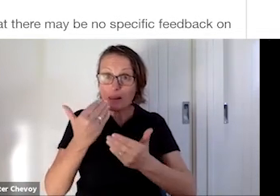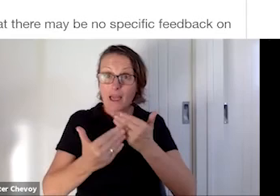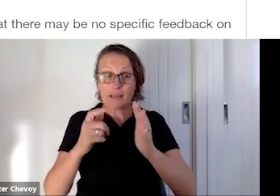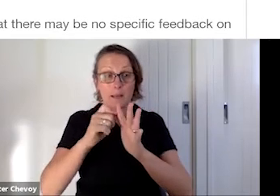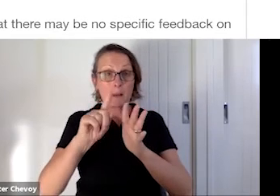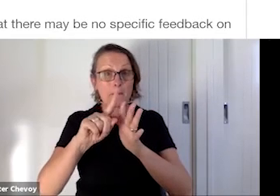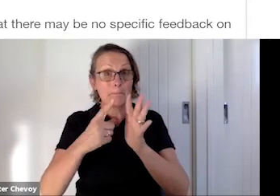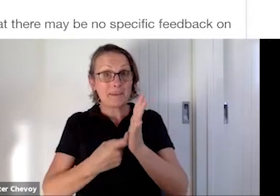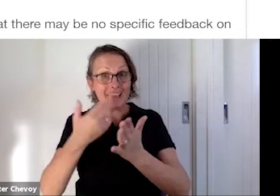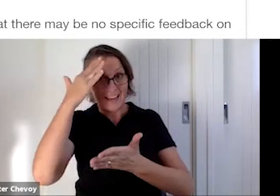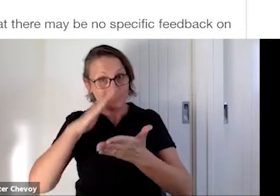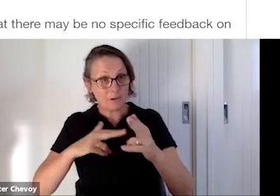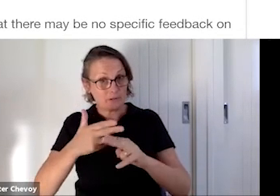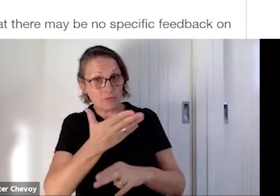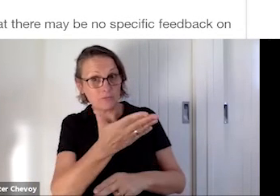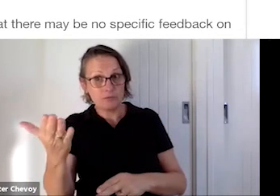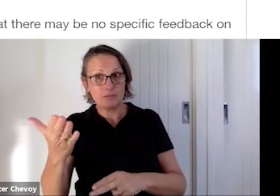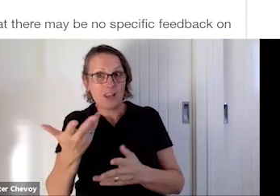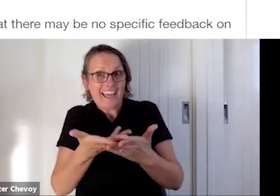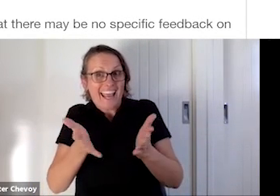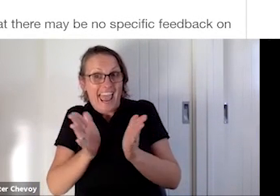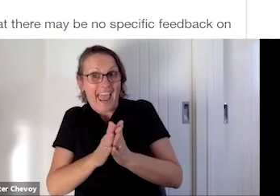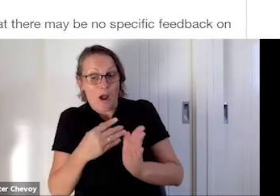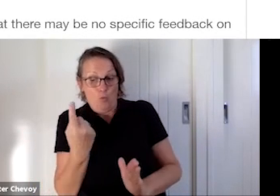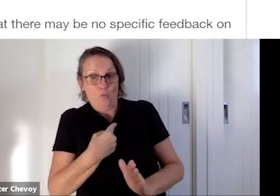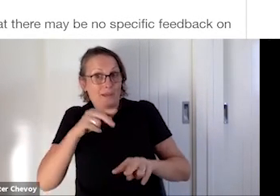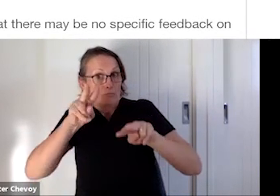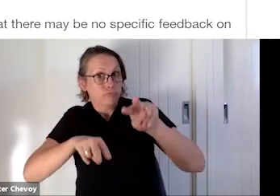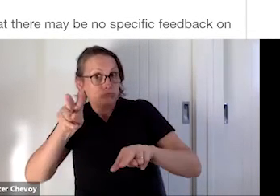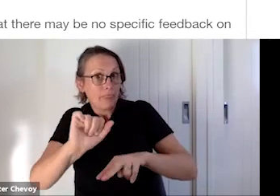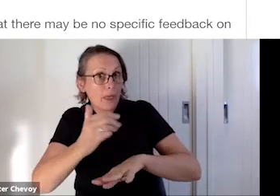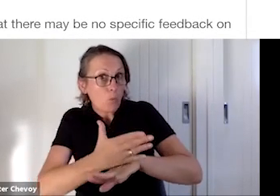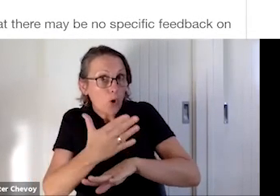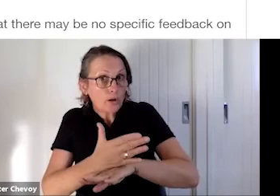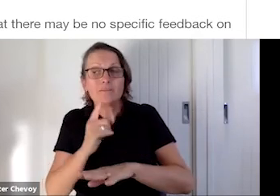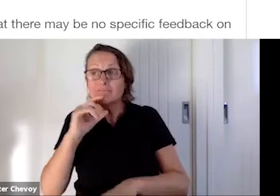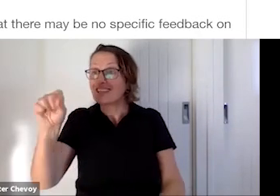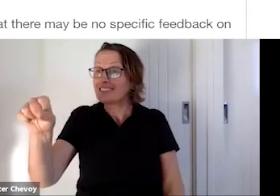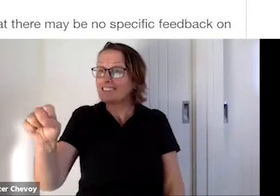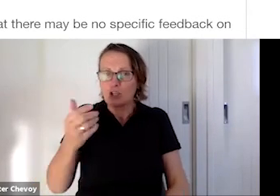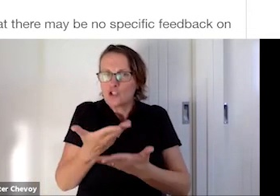the people here today, like how their work will be assessed? Is that... Yes, how an assessor goes about...